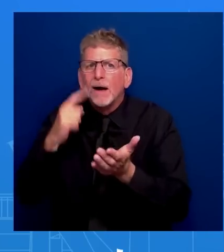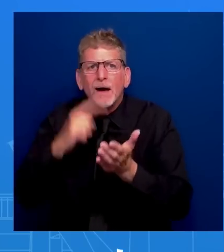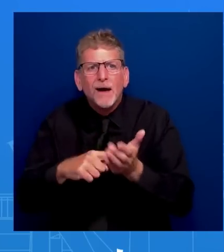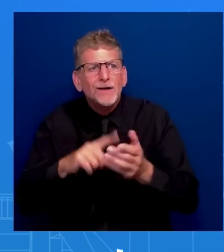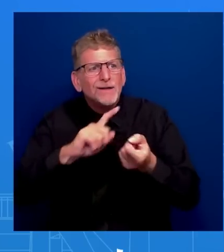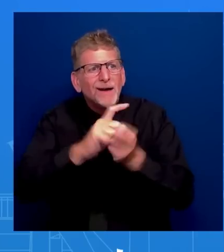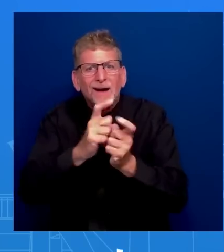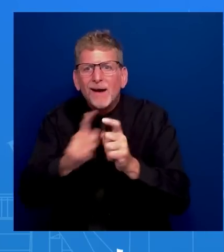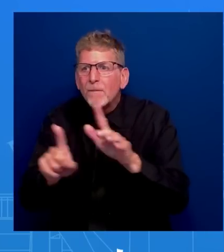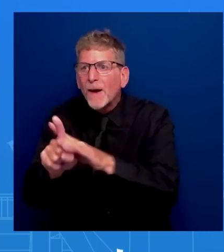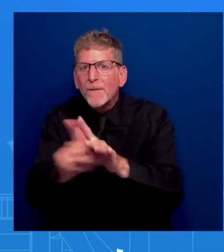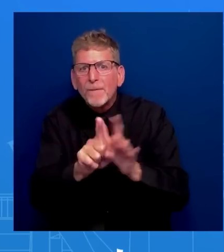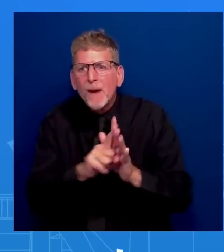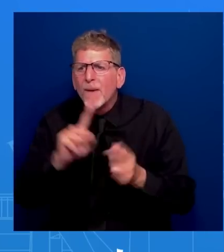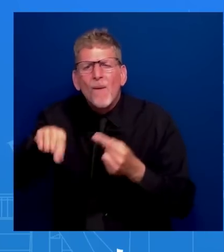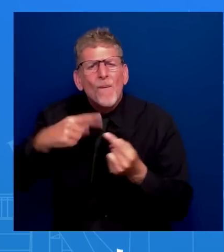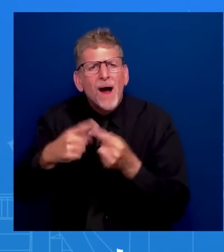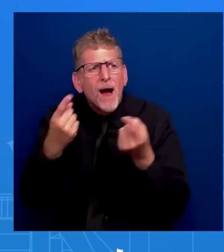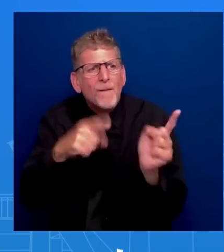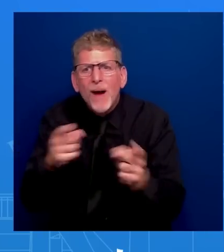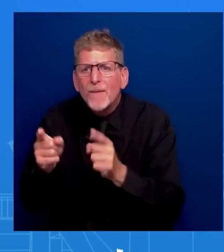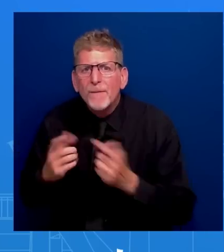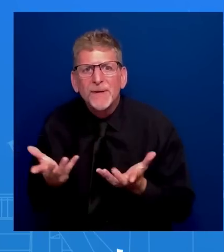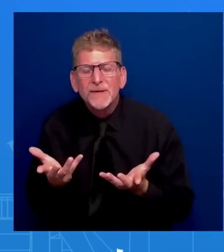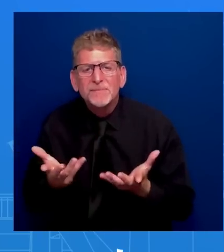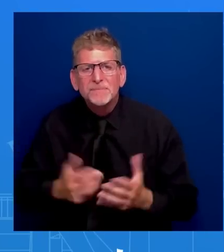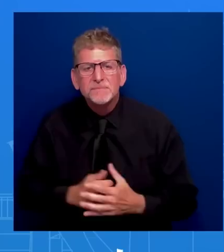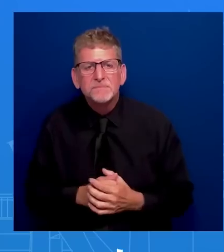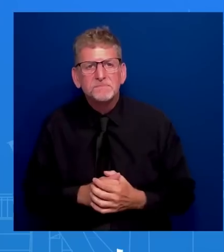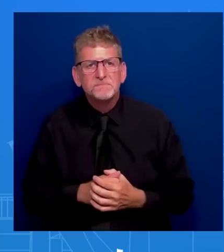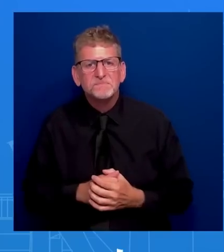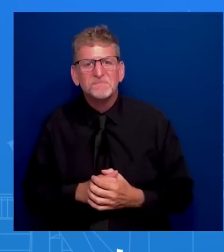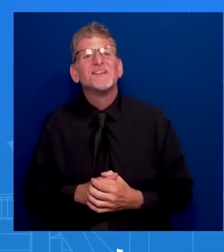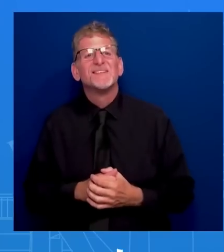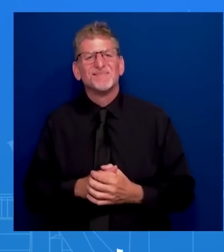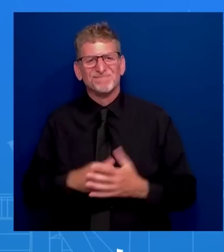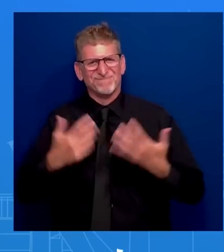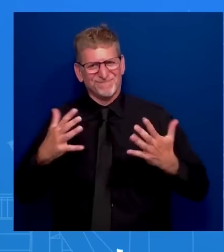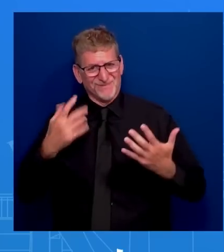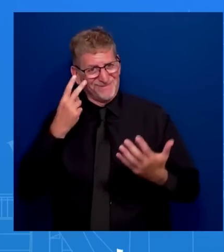and the department is already taking steps to set up the office that will implement the bill.